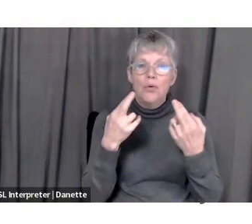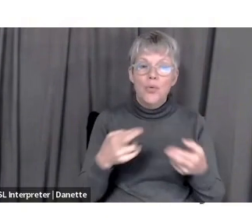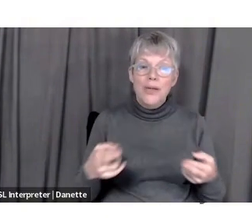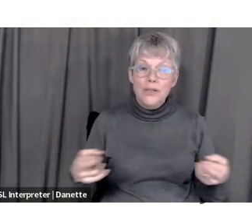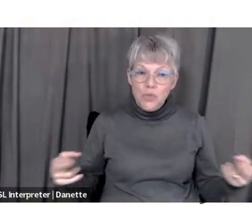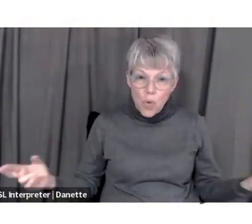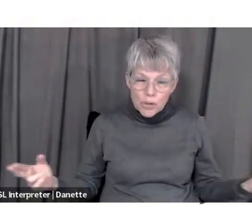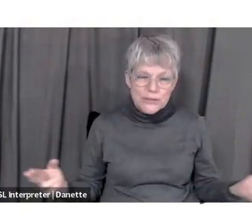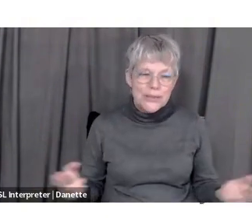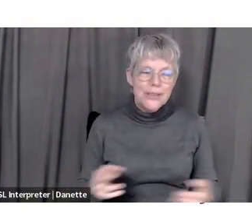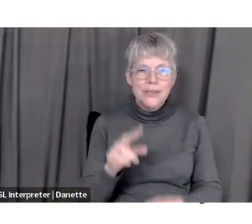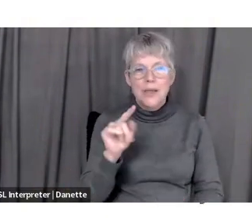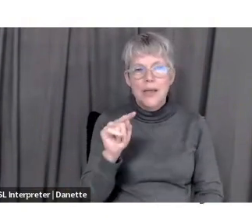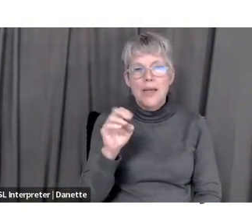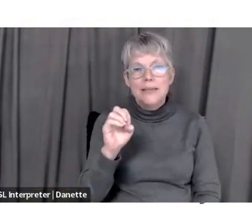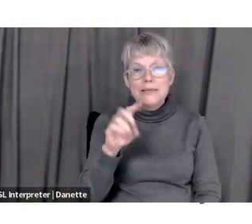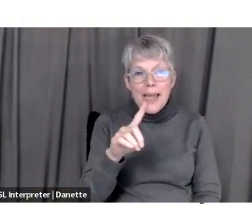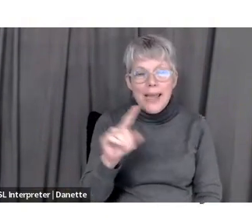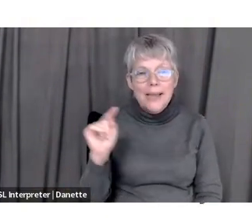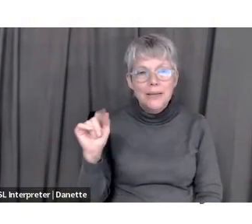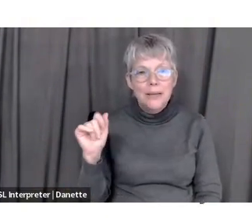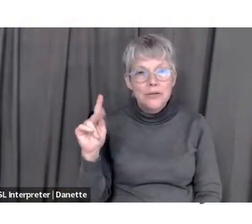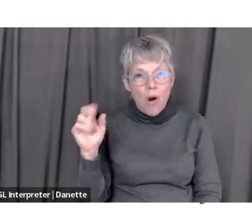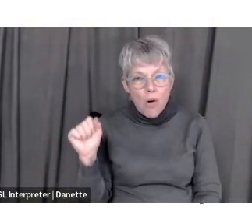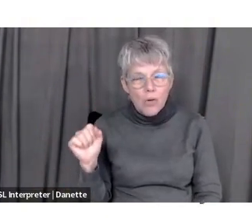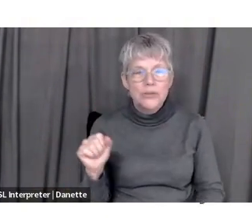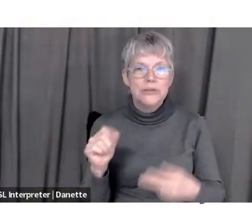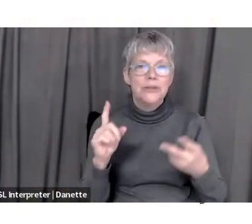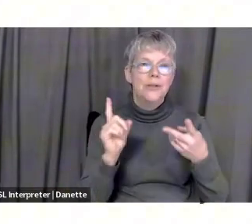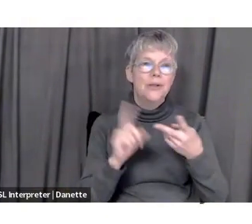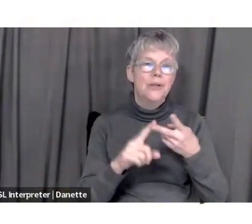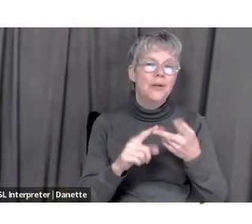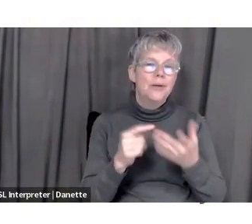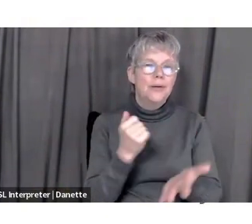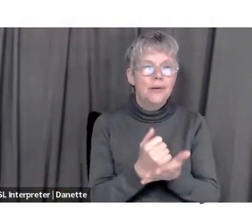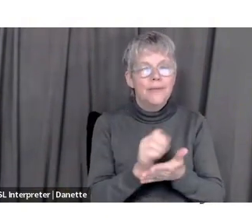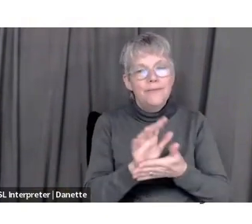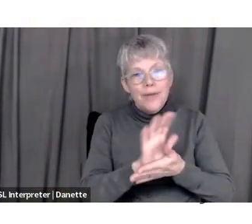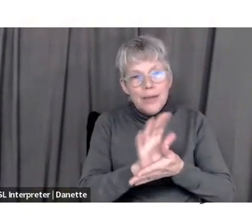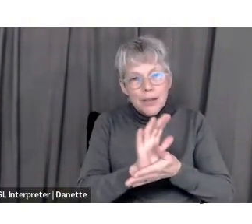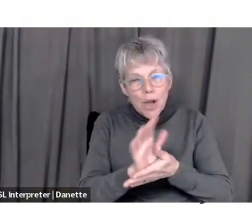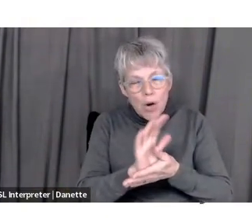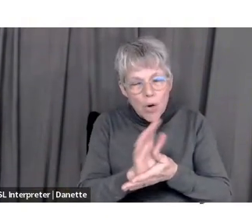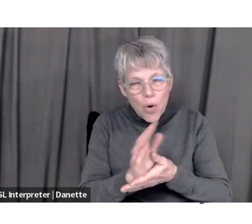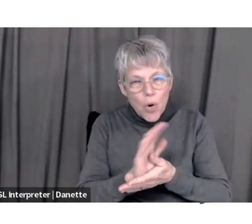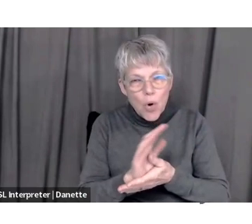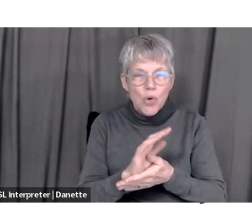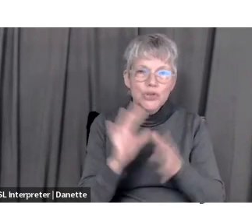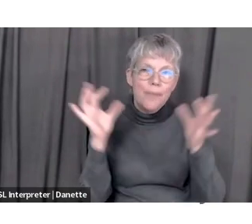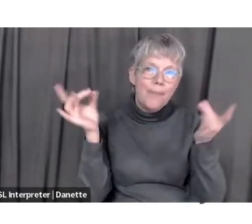We have links to Ted talks and videos, helpful videos, meditations.